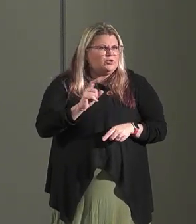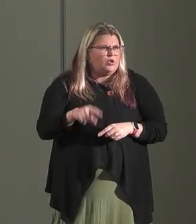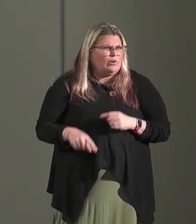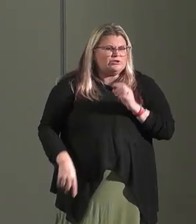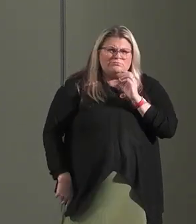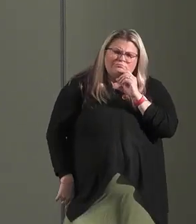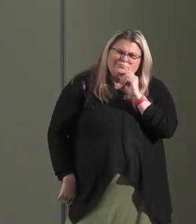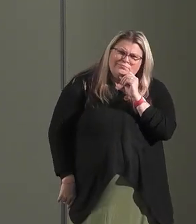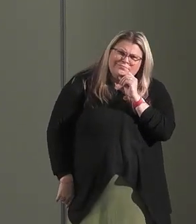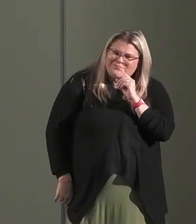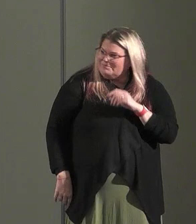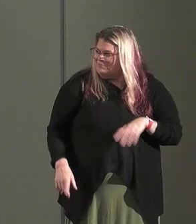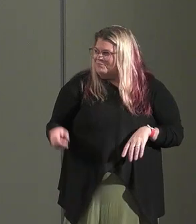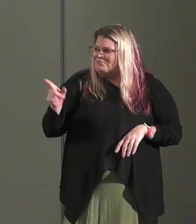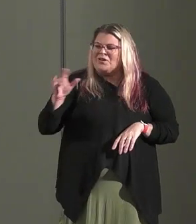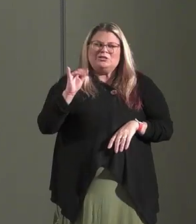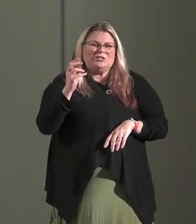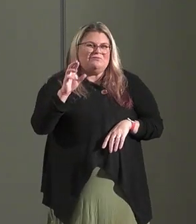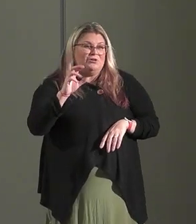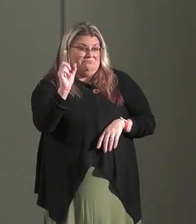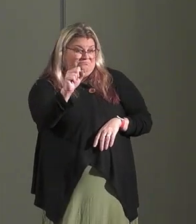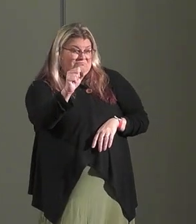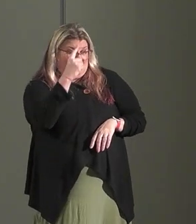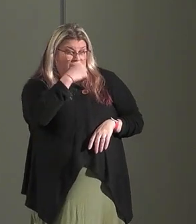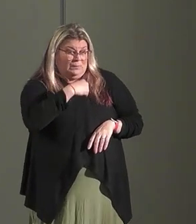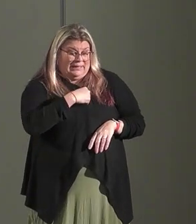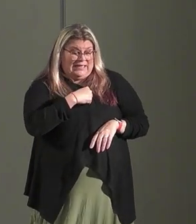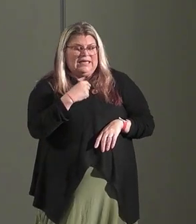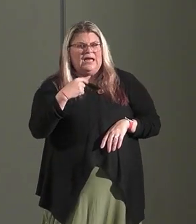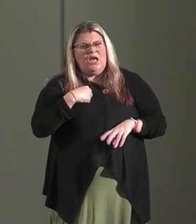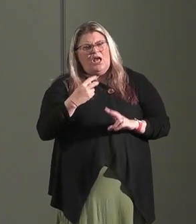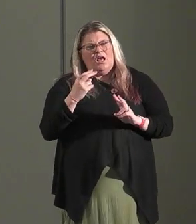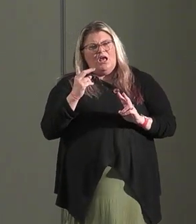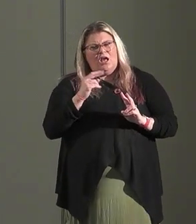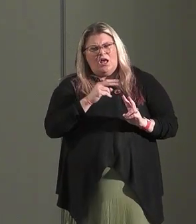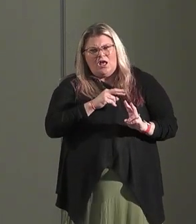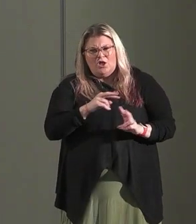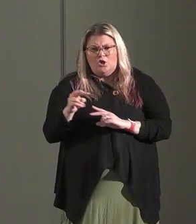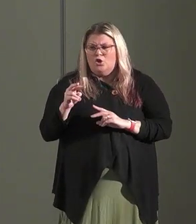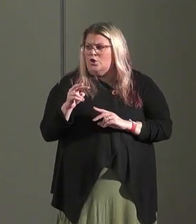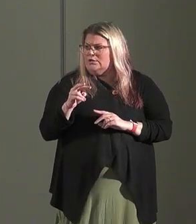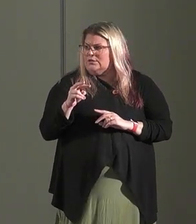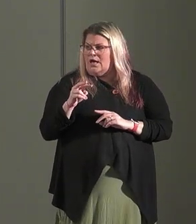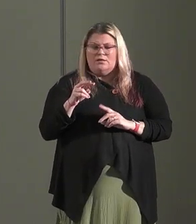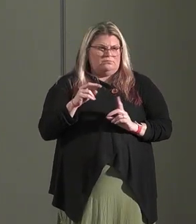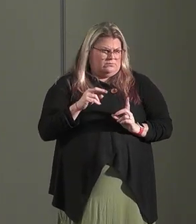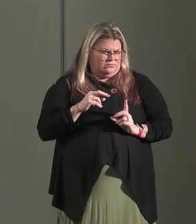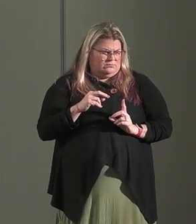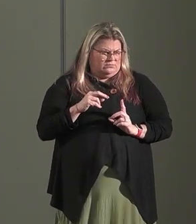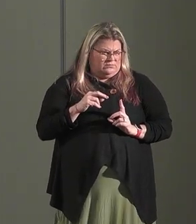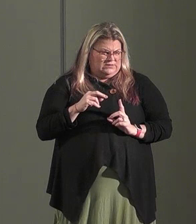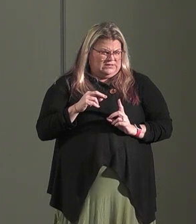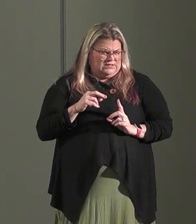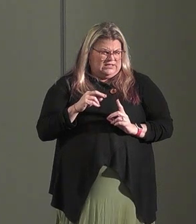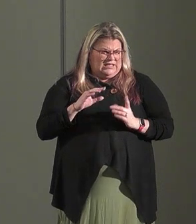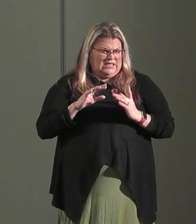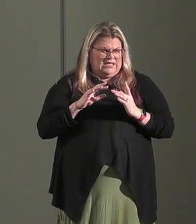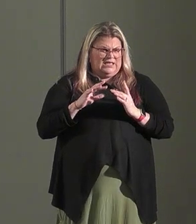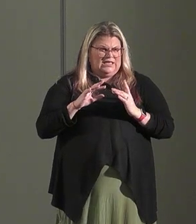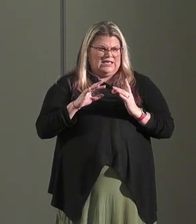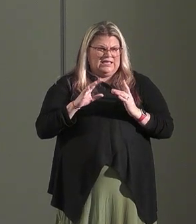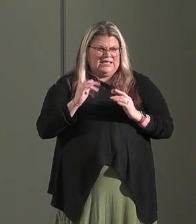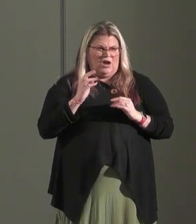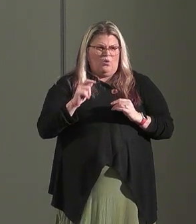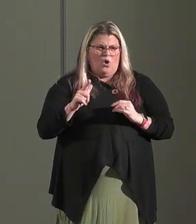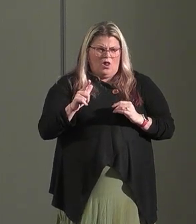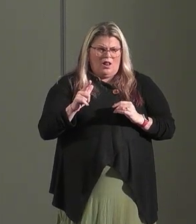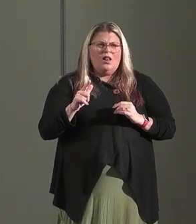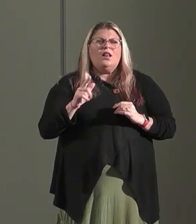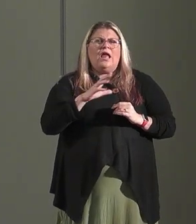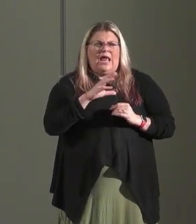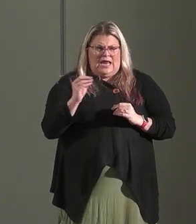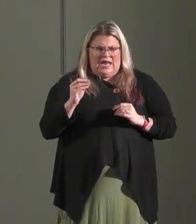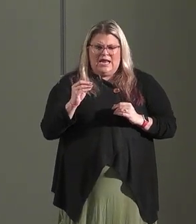For me I look to Antonette Carol has a company creative reaction lab they provide